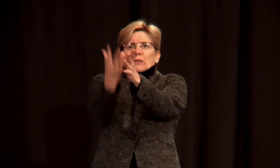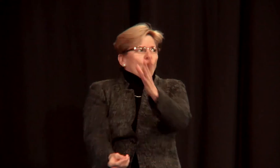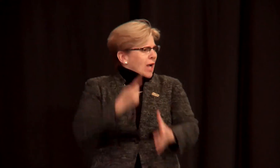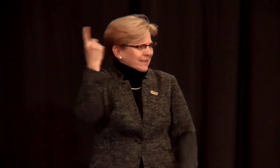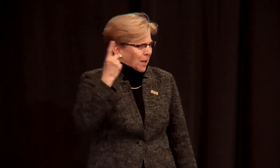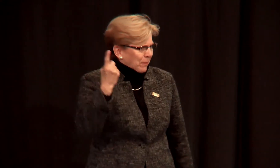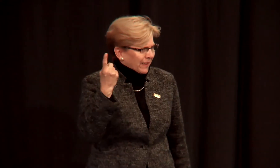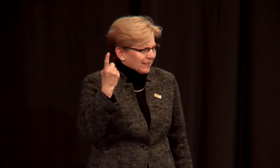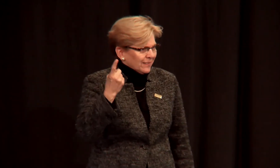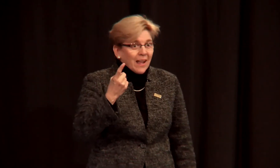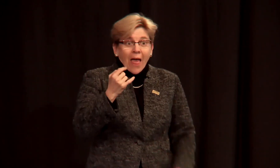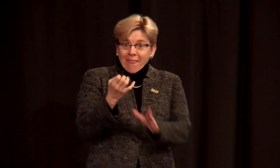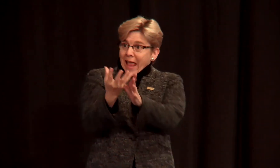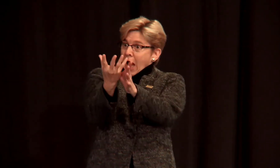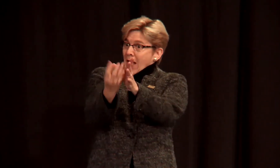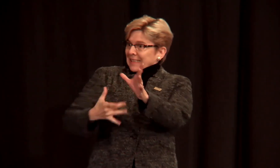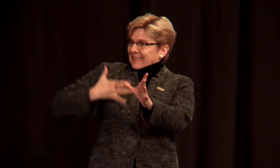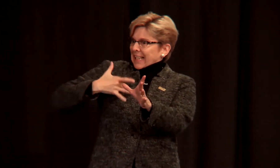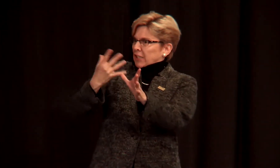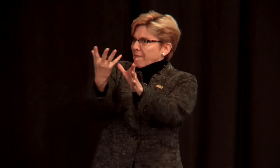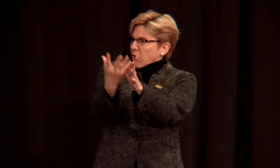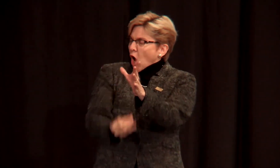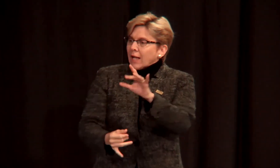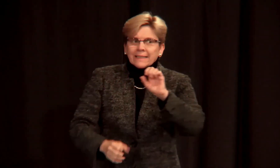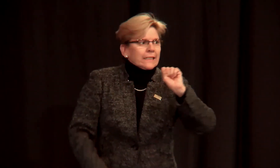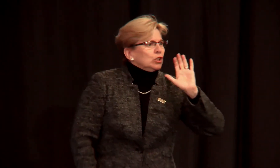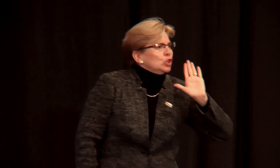He doesn't know that anything is missing. That sense of loss that you have